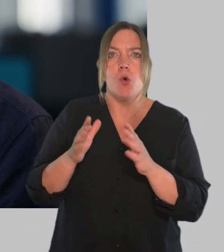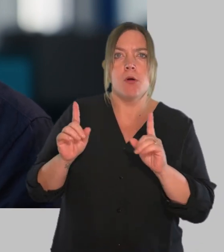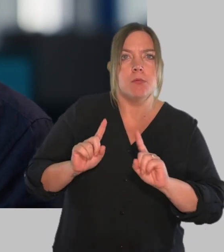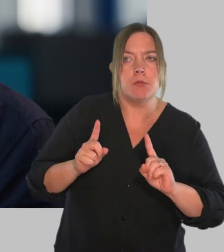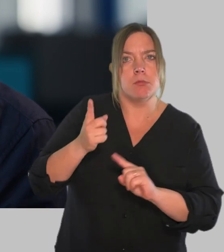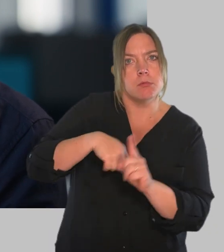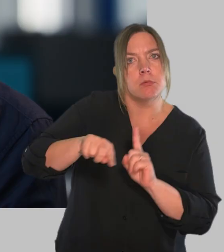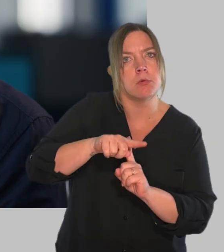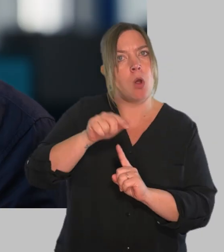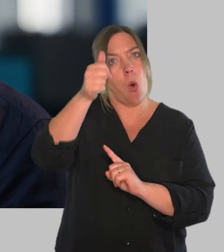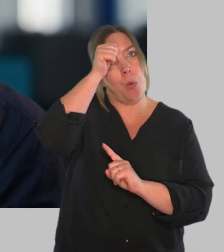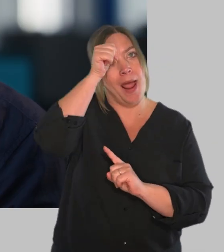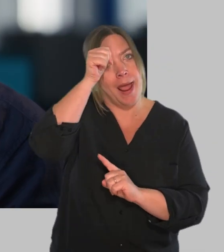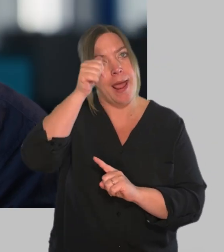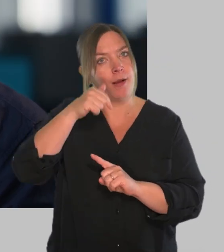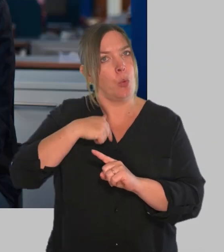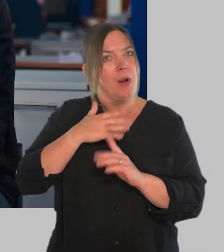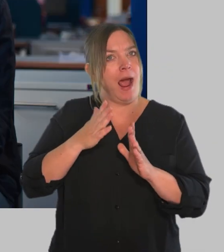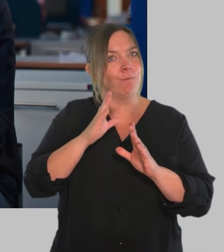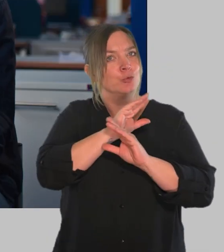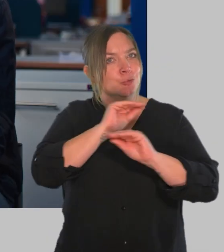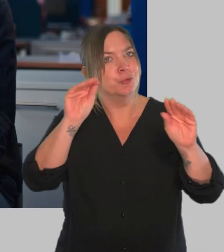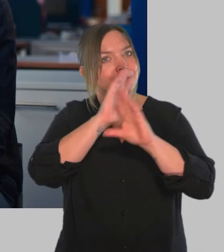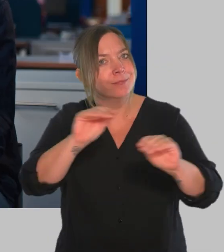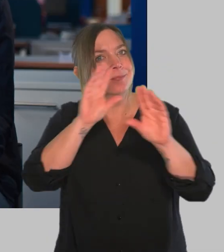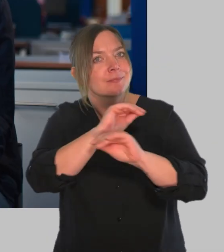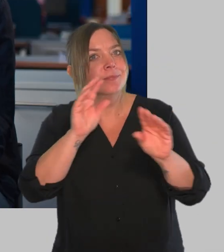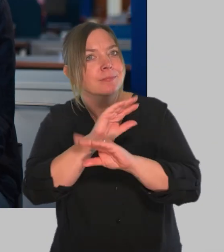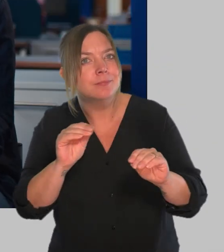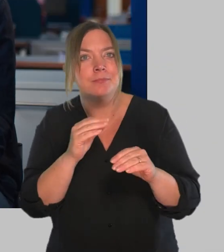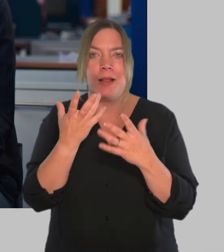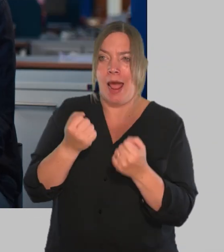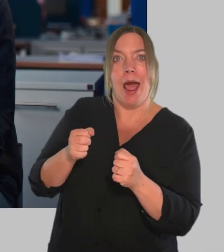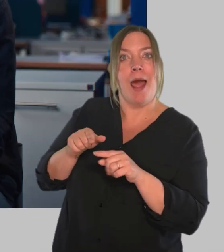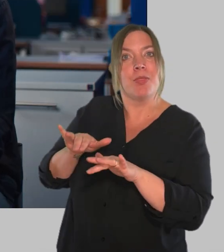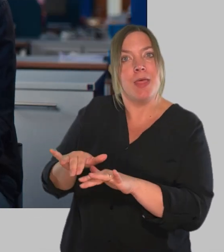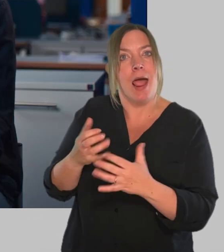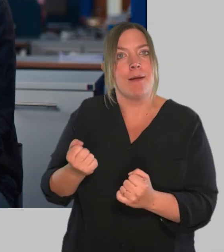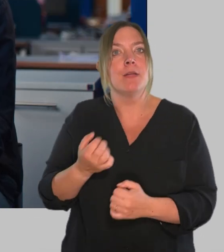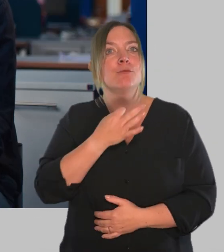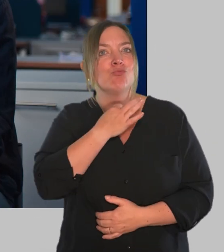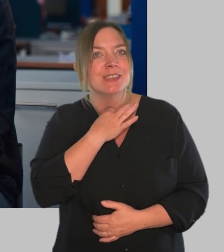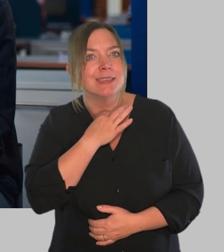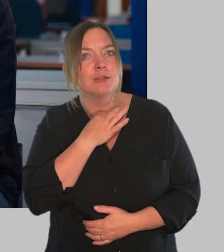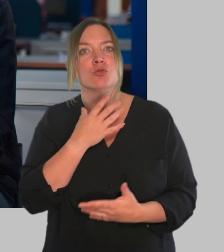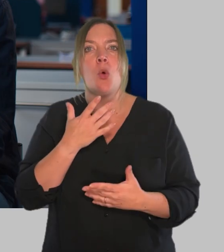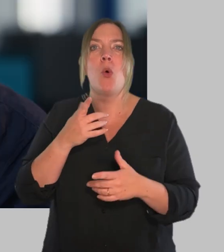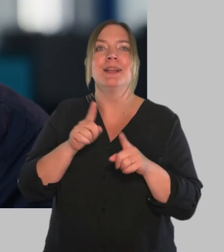data sets in which everybody is represented. And so that the technologies and, to be honest, the discoveries that are built on those data sets